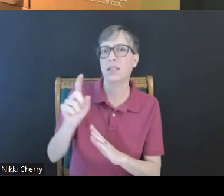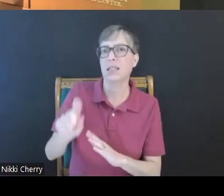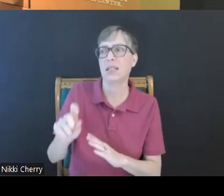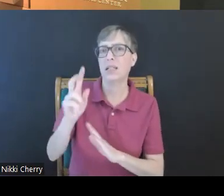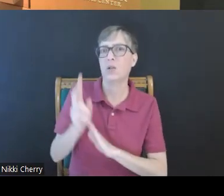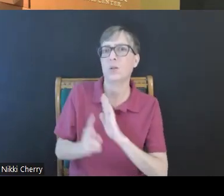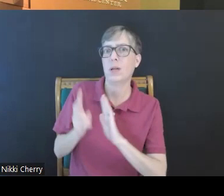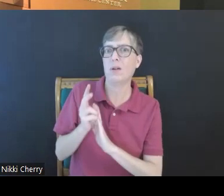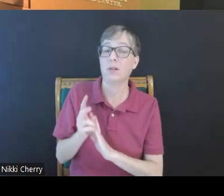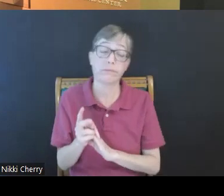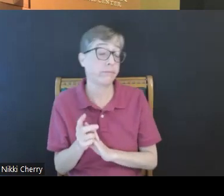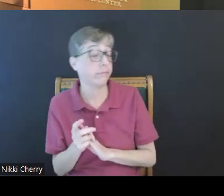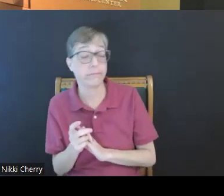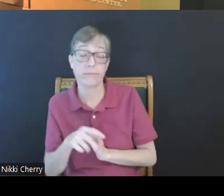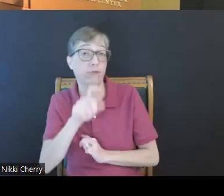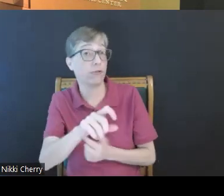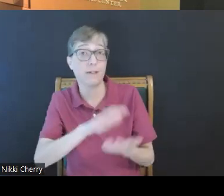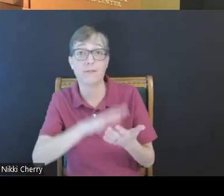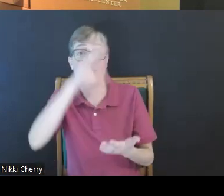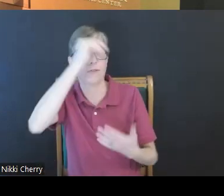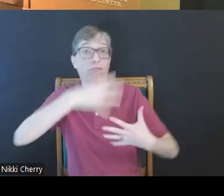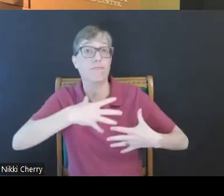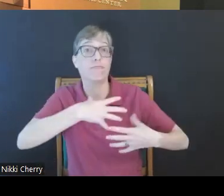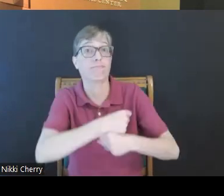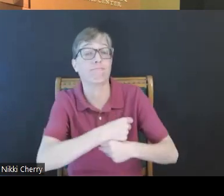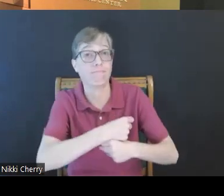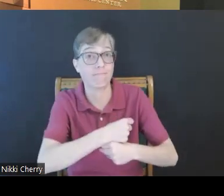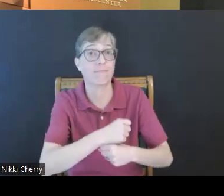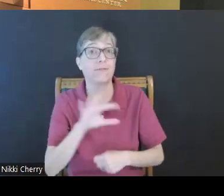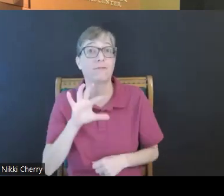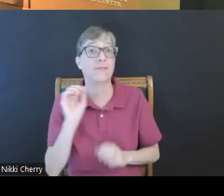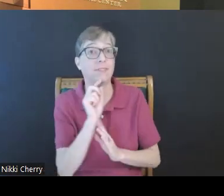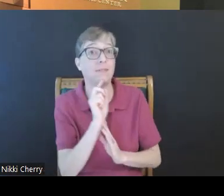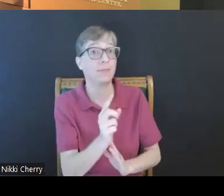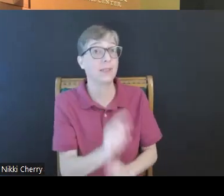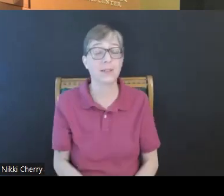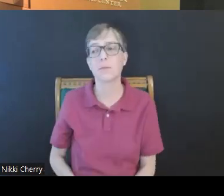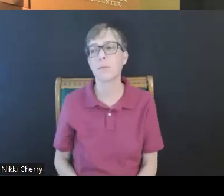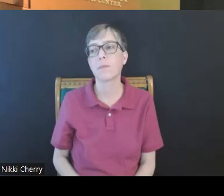you're going to starve uh but anyway so a couple years ago we we did this uh in our research group